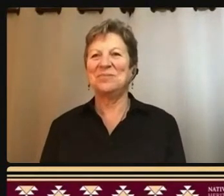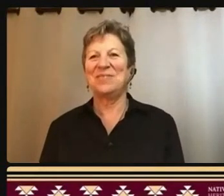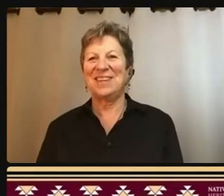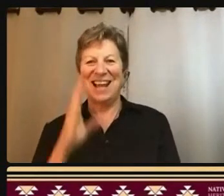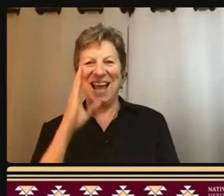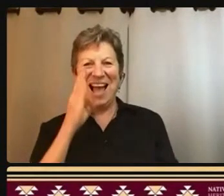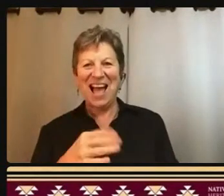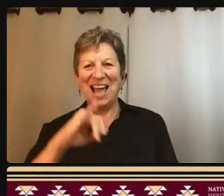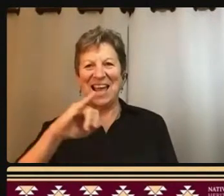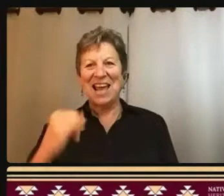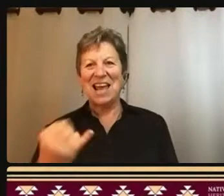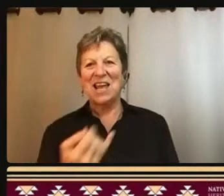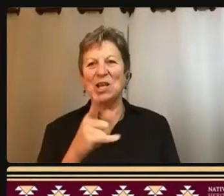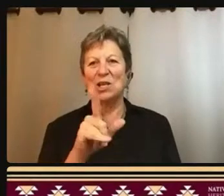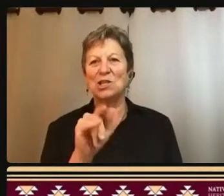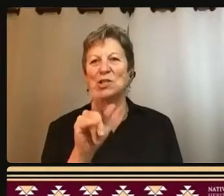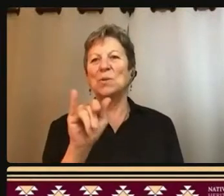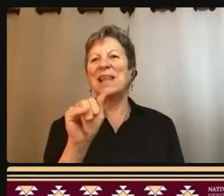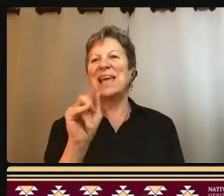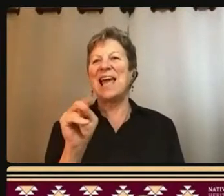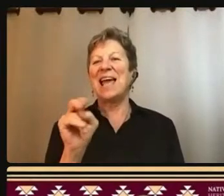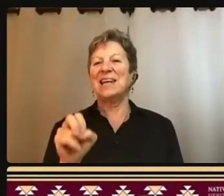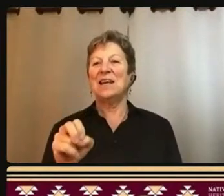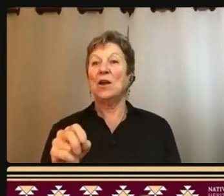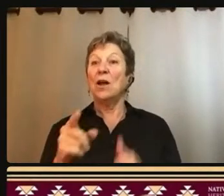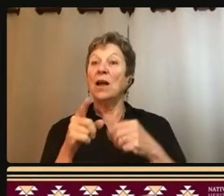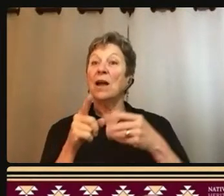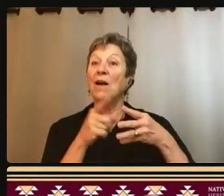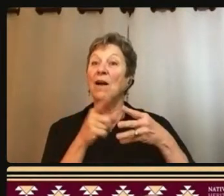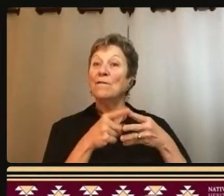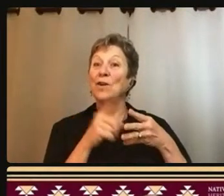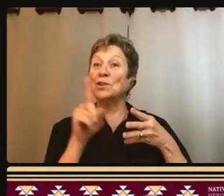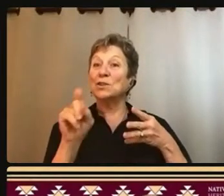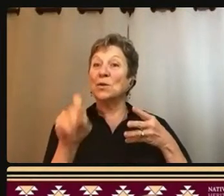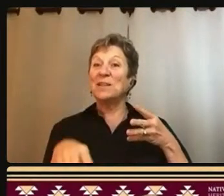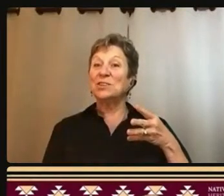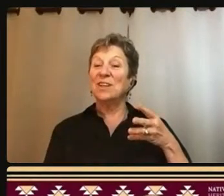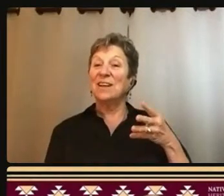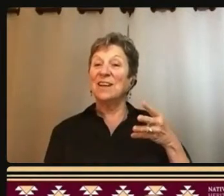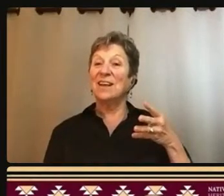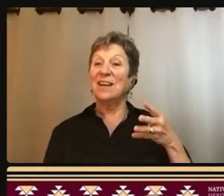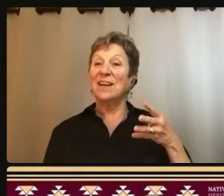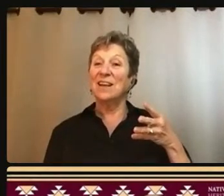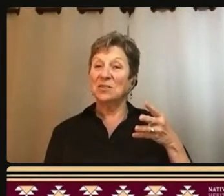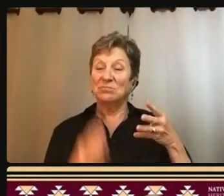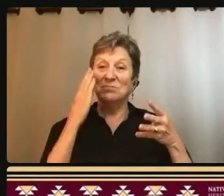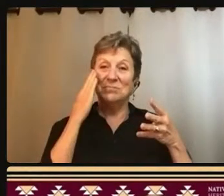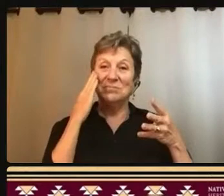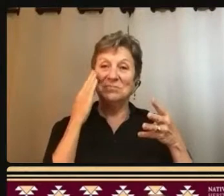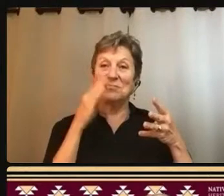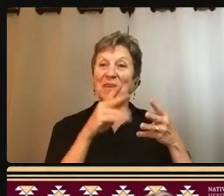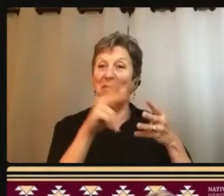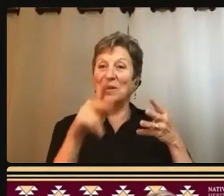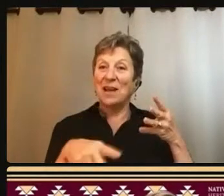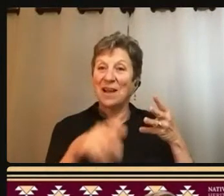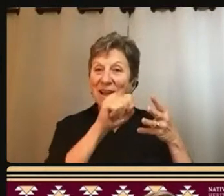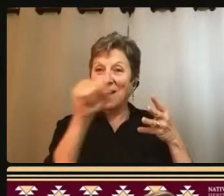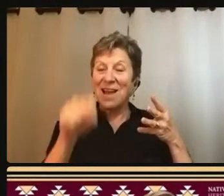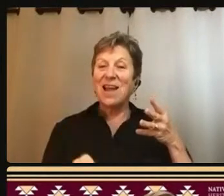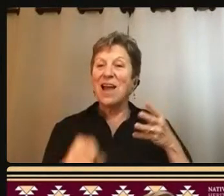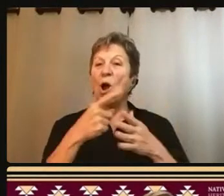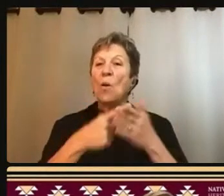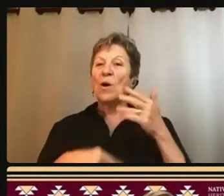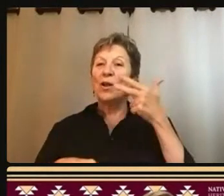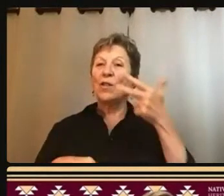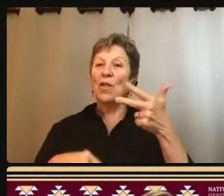THE QUESTIONS FOR YOUR